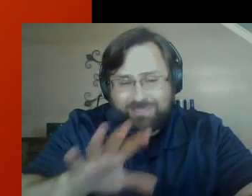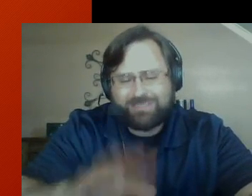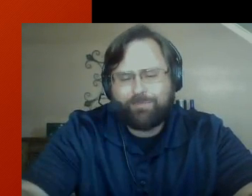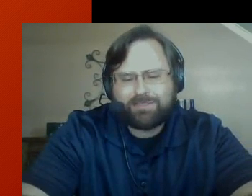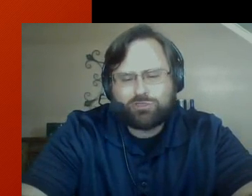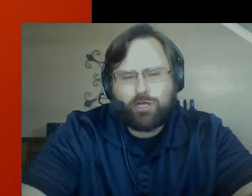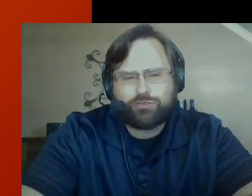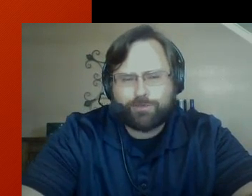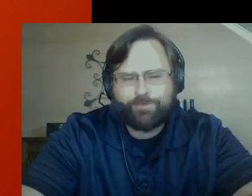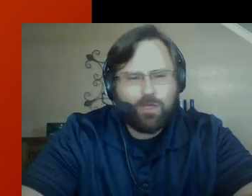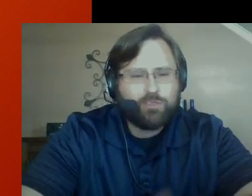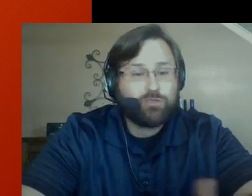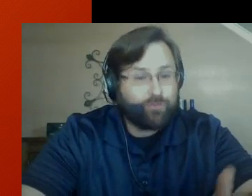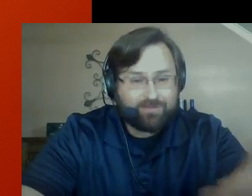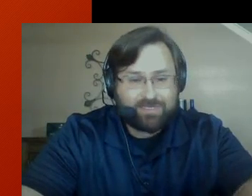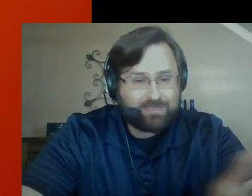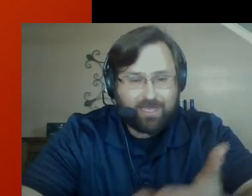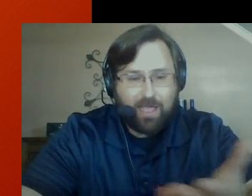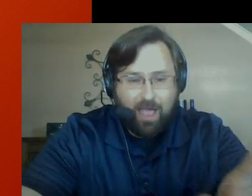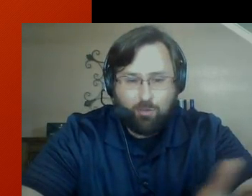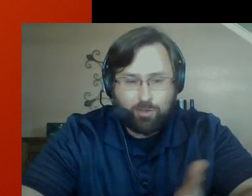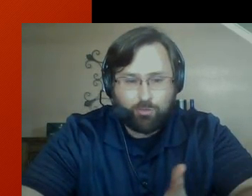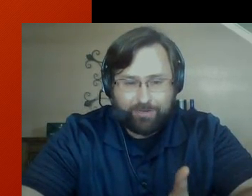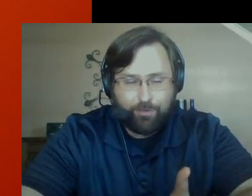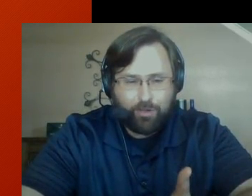this is the basic structure so if you have a sentence like I will read book